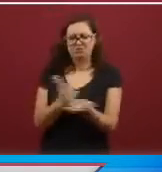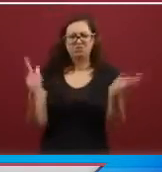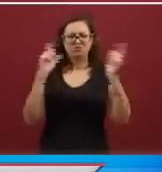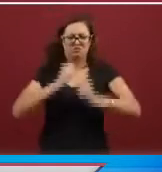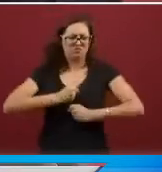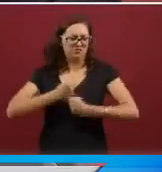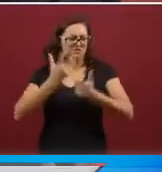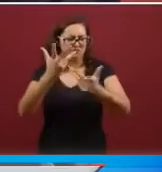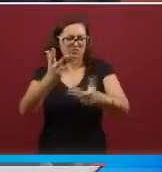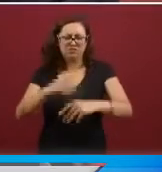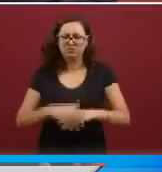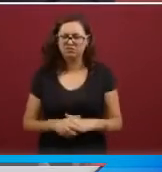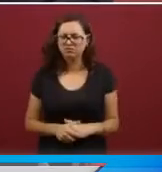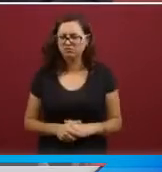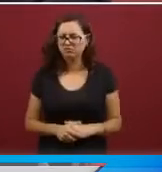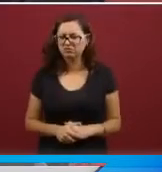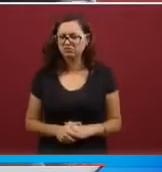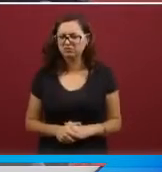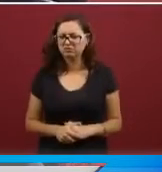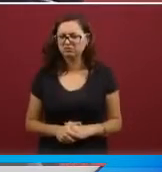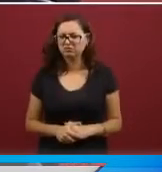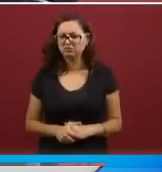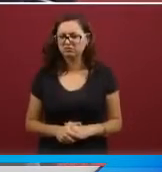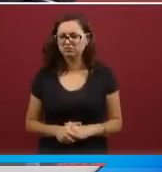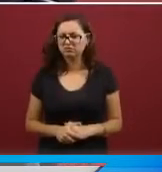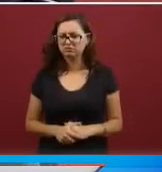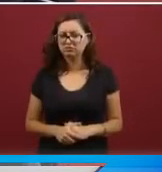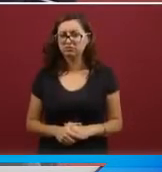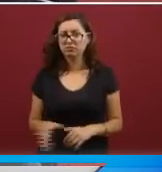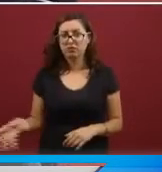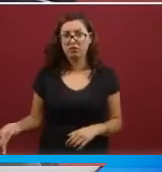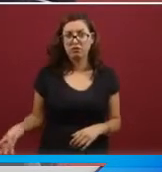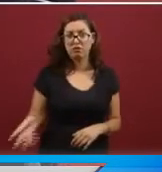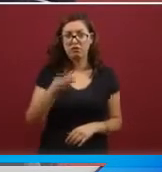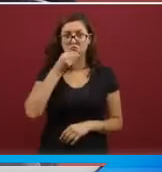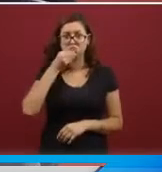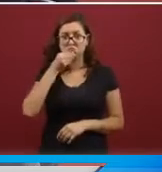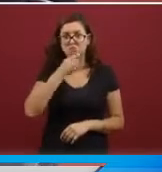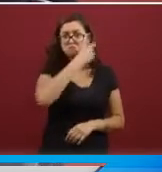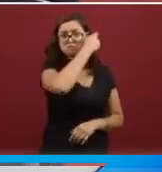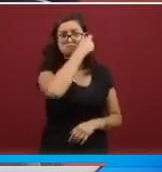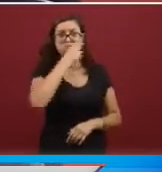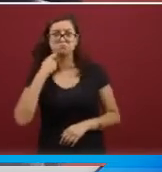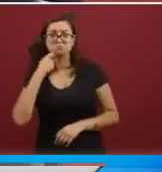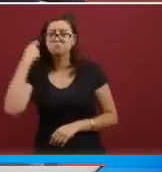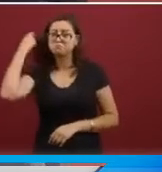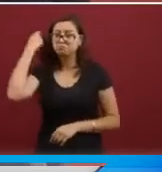The Association of Lawyers that intends to limit the President's freedom to express himself has no right to prevent it